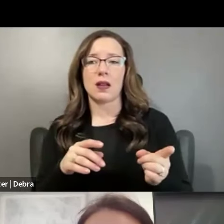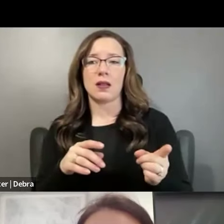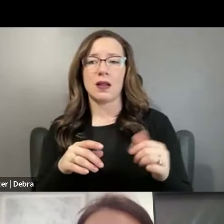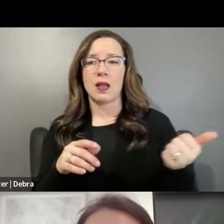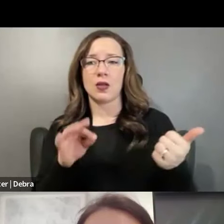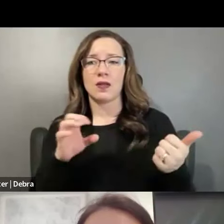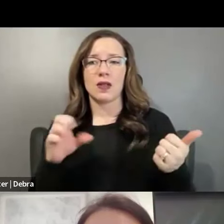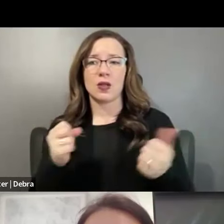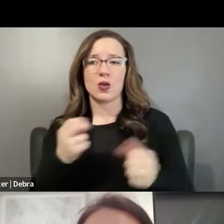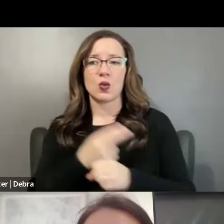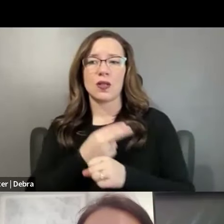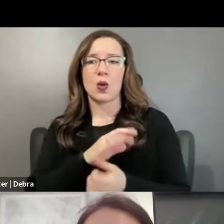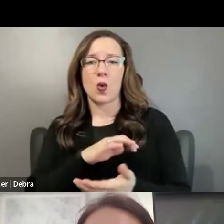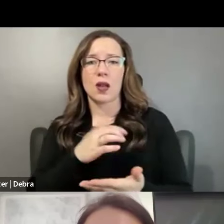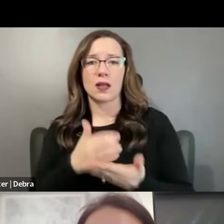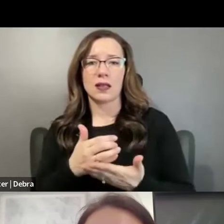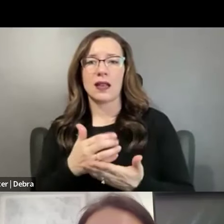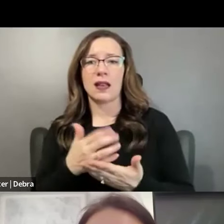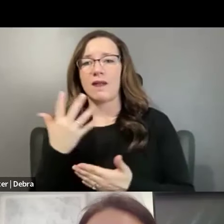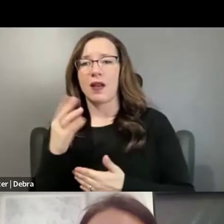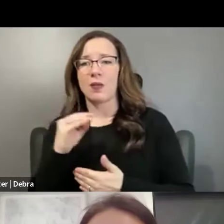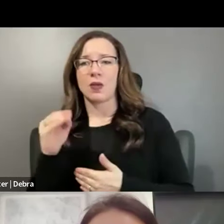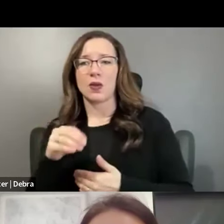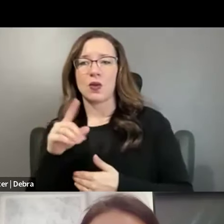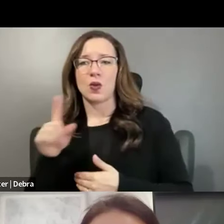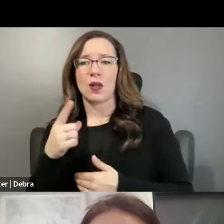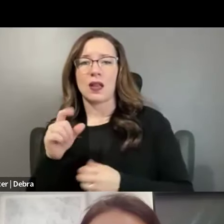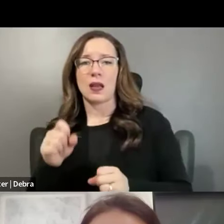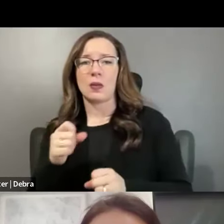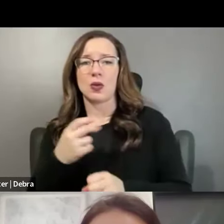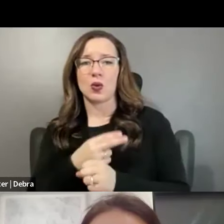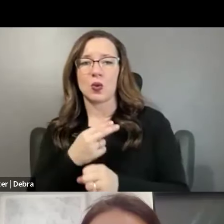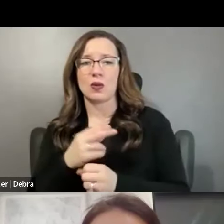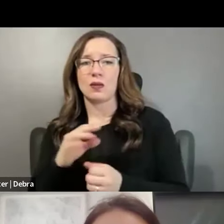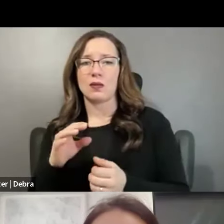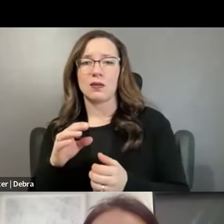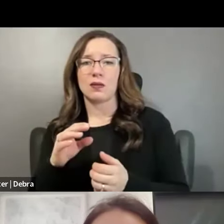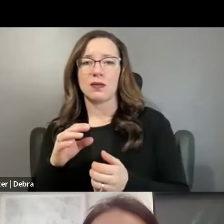about 5% are getting into supplier-specific factors.